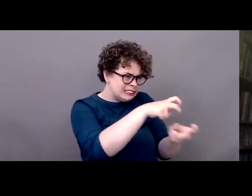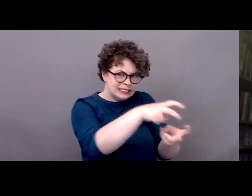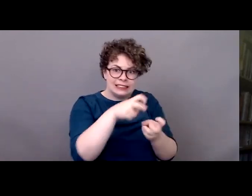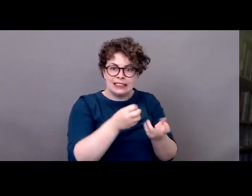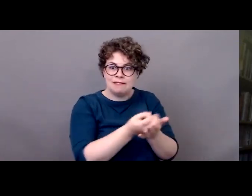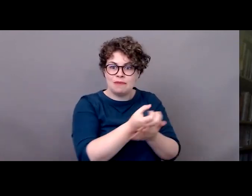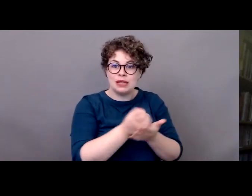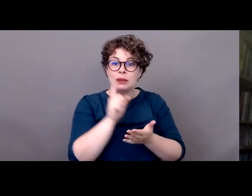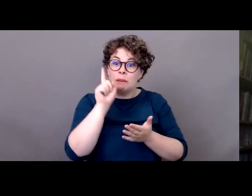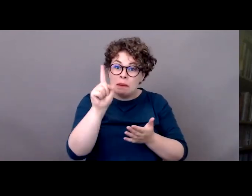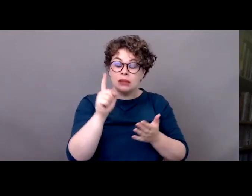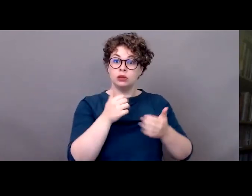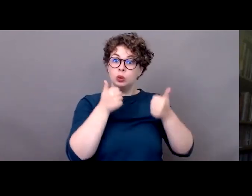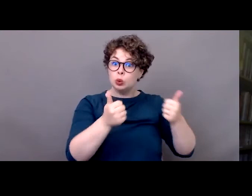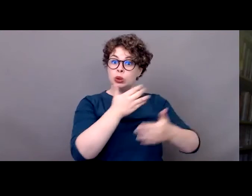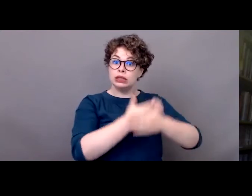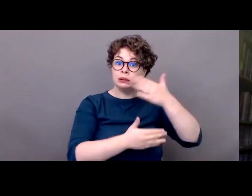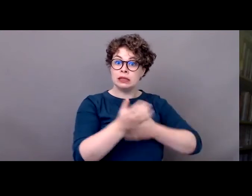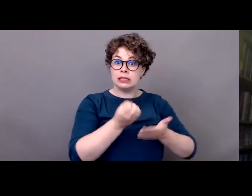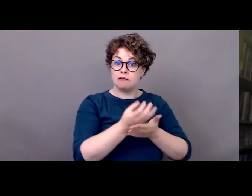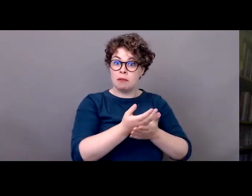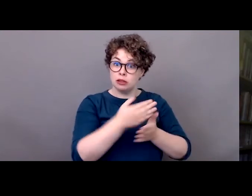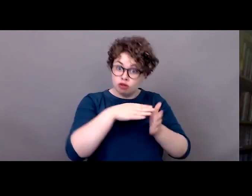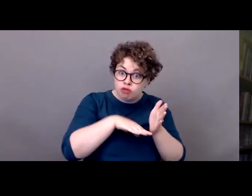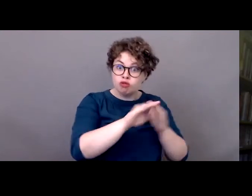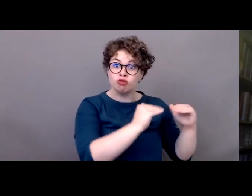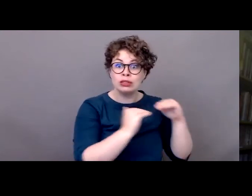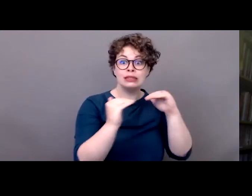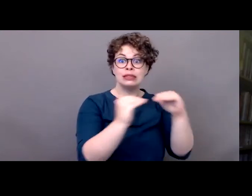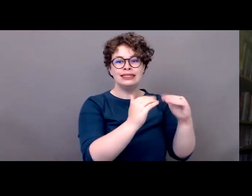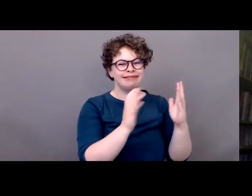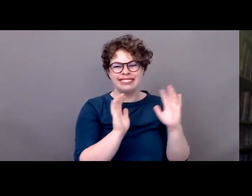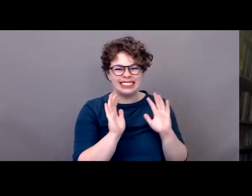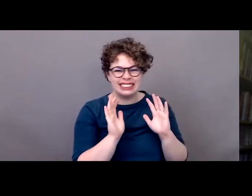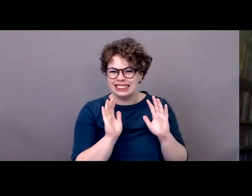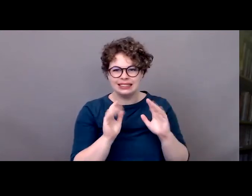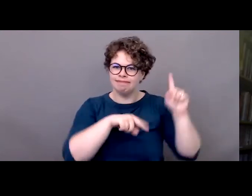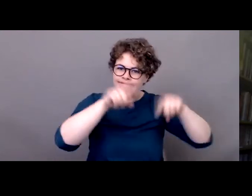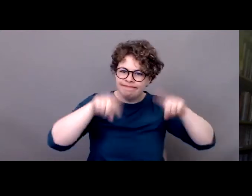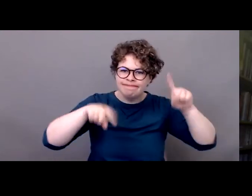consistent disability inclusive programming. So, what is really the problem or the challenge?